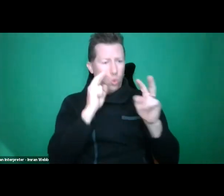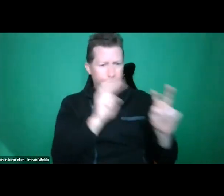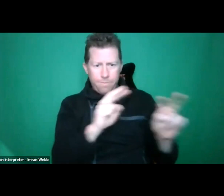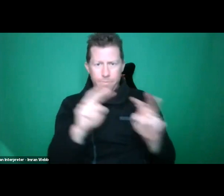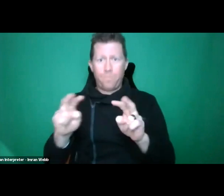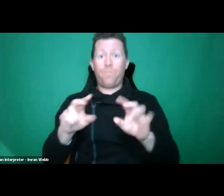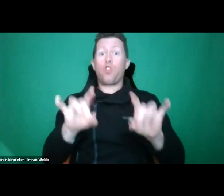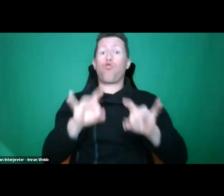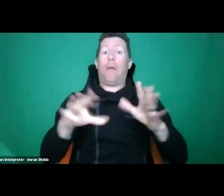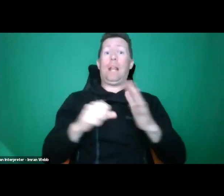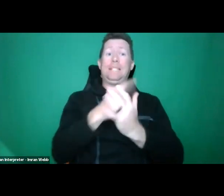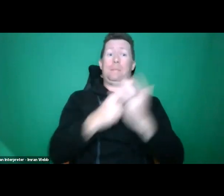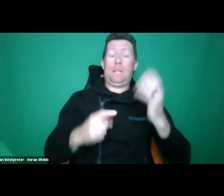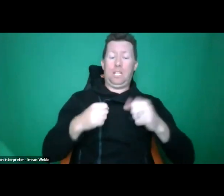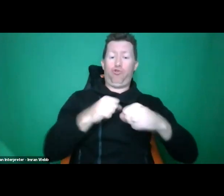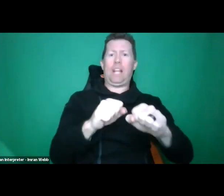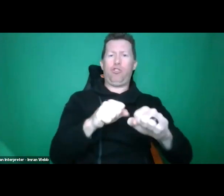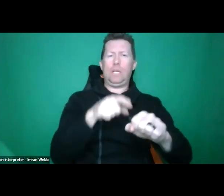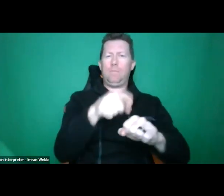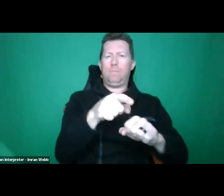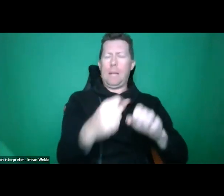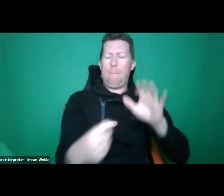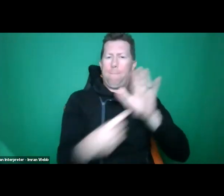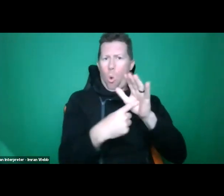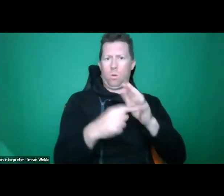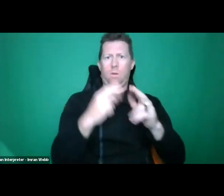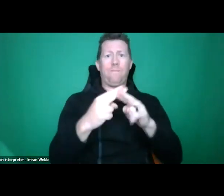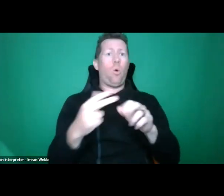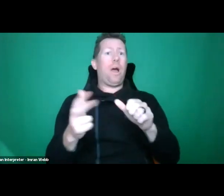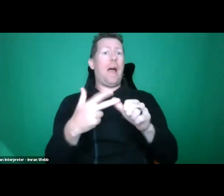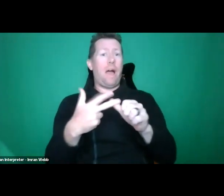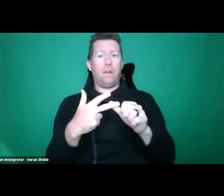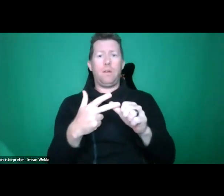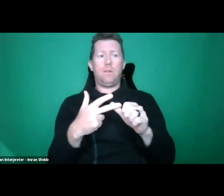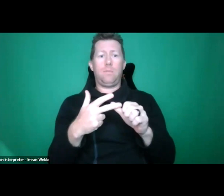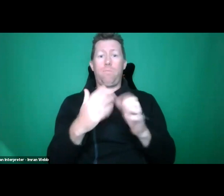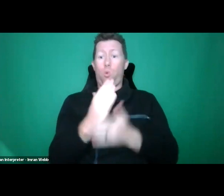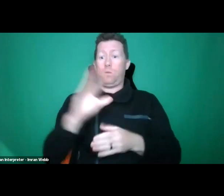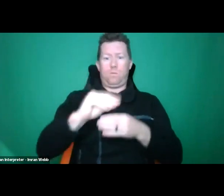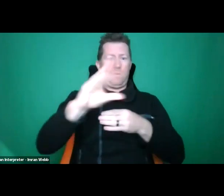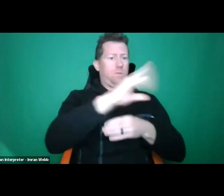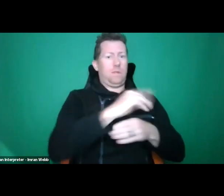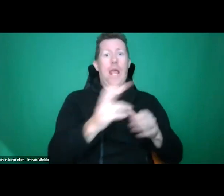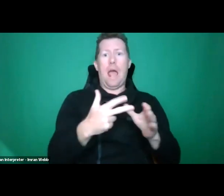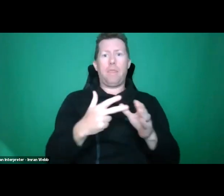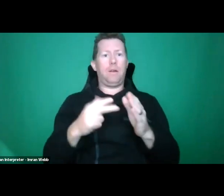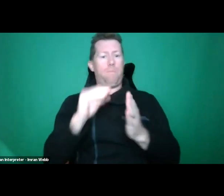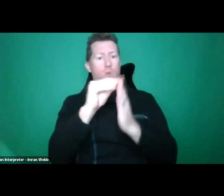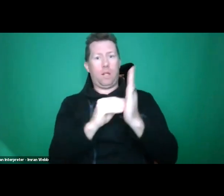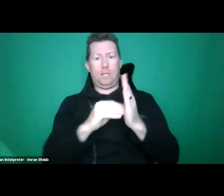is the foundation upon which a number of other disability policies are built. And for that reason it is